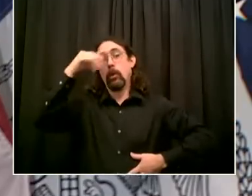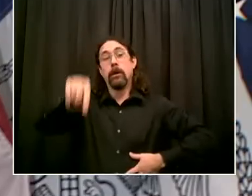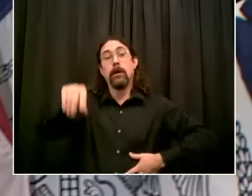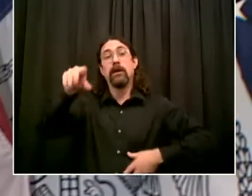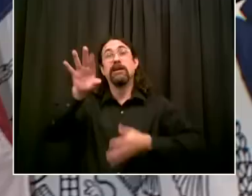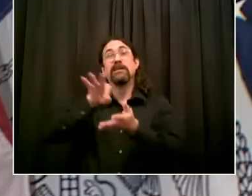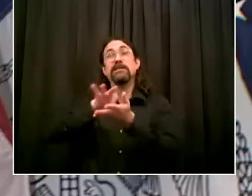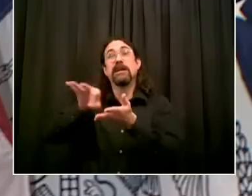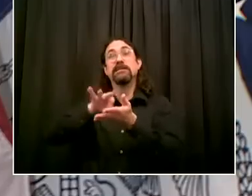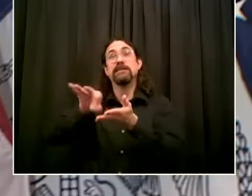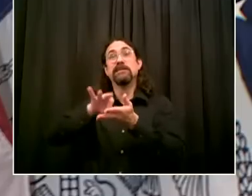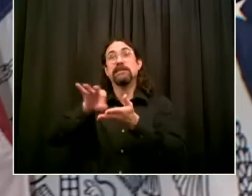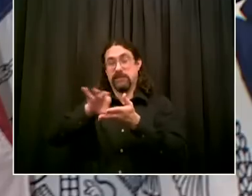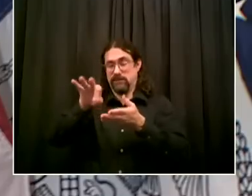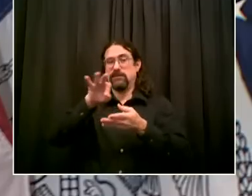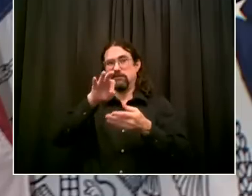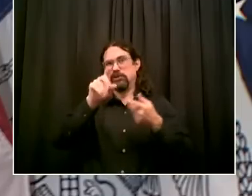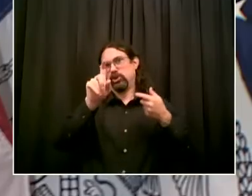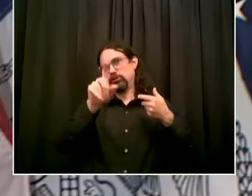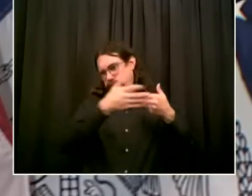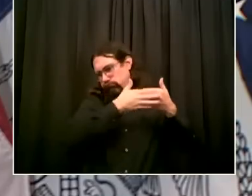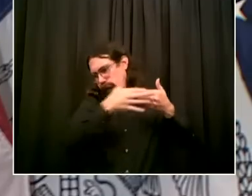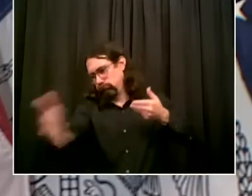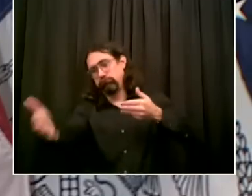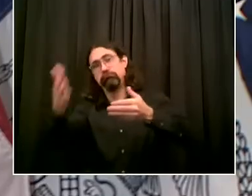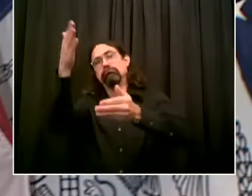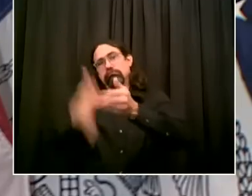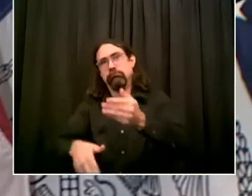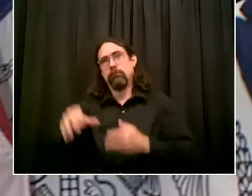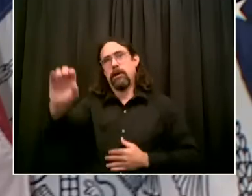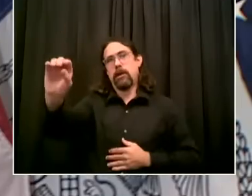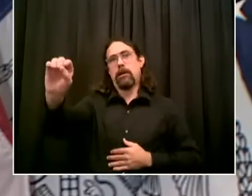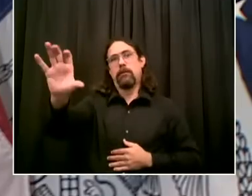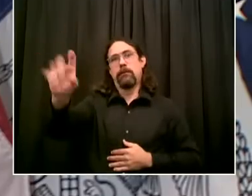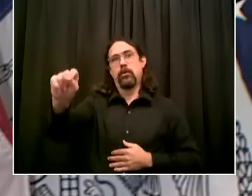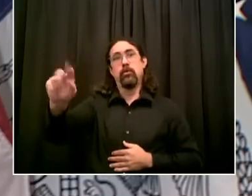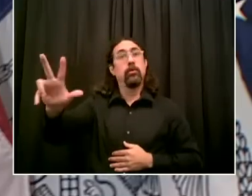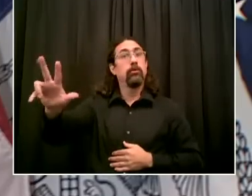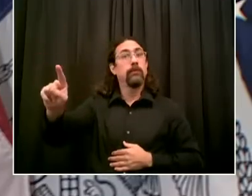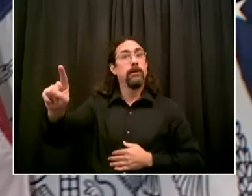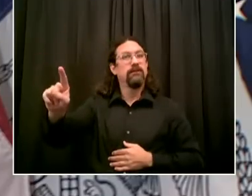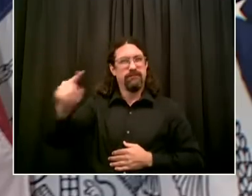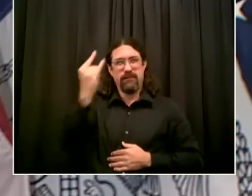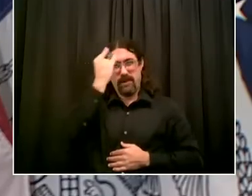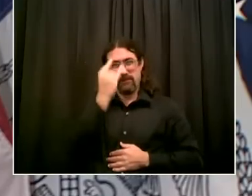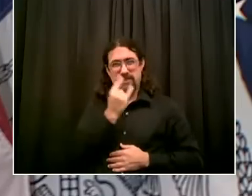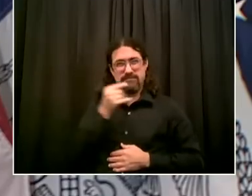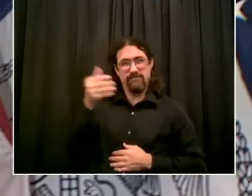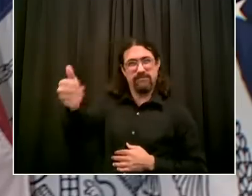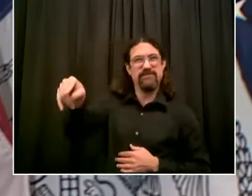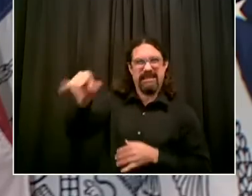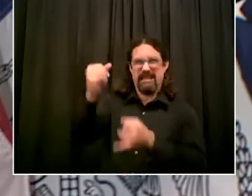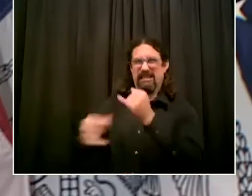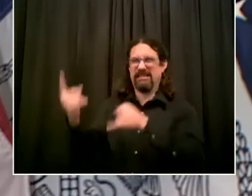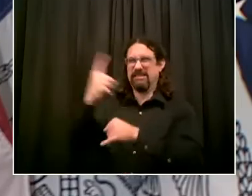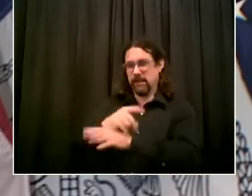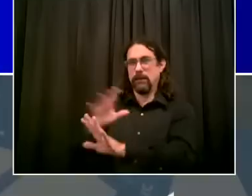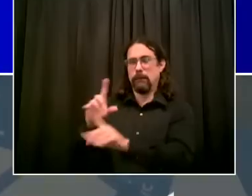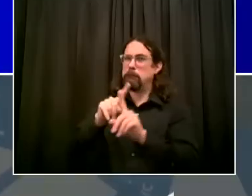CECENSUSUSTH RRUGOH OCTOBER 31st OF THAT IS WHWHT AWE ARE WORKING ON RIGHT NOW. WE KNKN OWTHERE MIGHT BE AN APPEAL BY THE TRUMP ADMINISTRATION TO THE SUPREME COURT, BUT IN THE MEANTIME, WE HAVEHAVE HETT